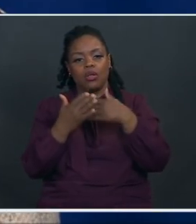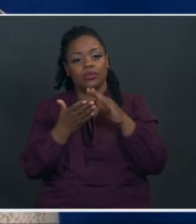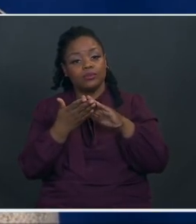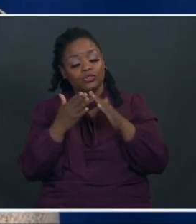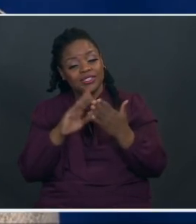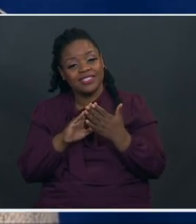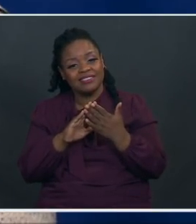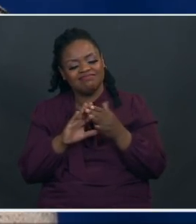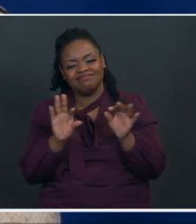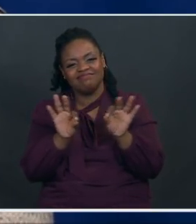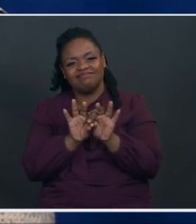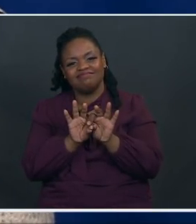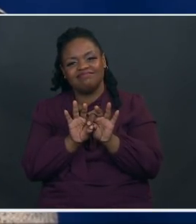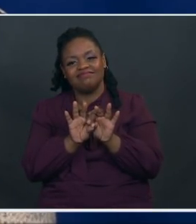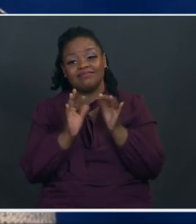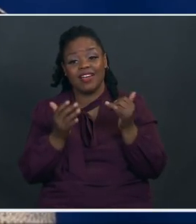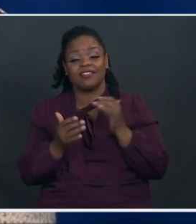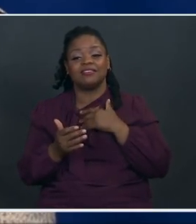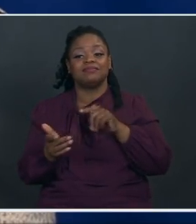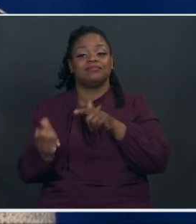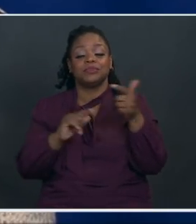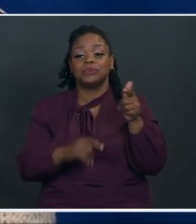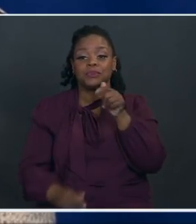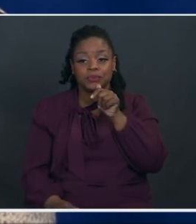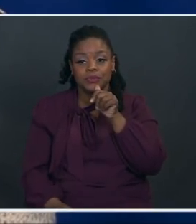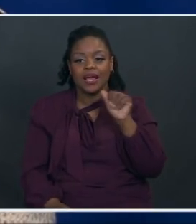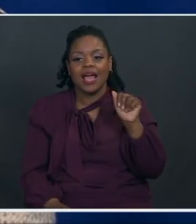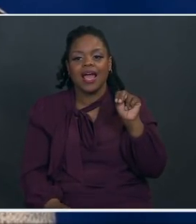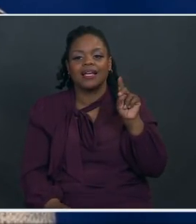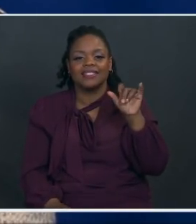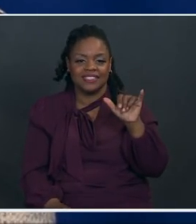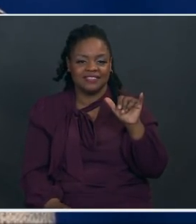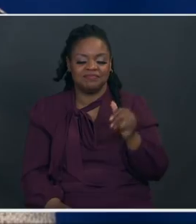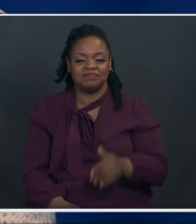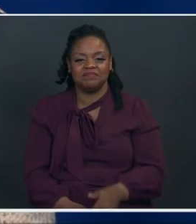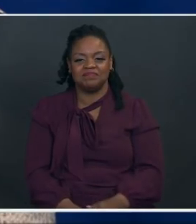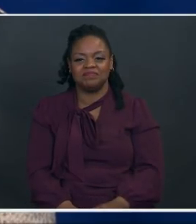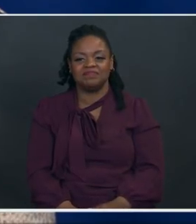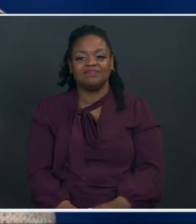So, with that, I'm going to turn it back over to you, Andy. Mr. Slavitt: Thank you, Dr. Nunez-Smith,